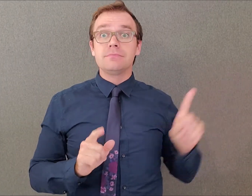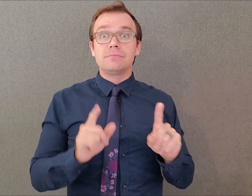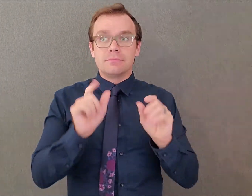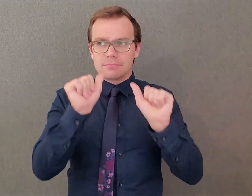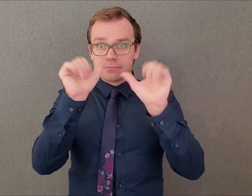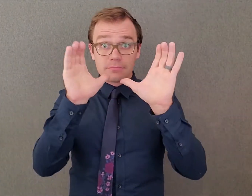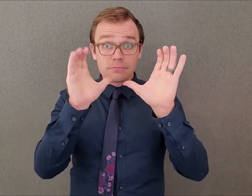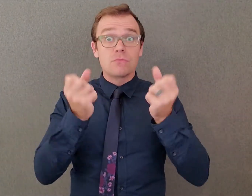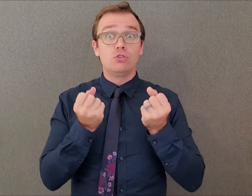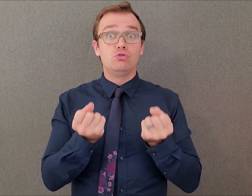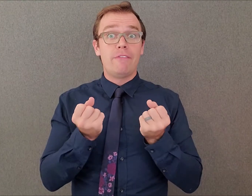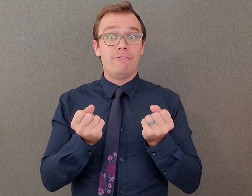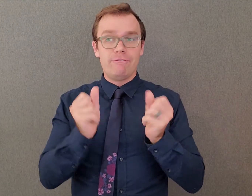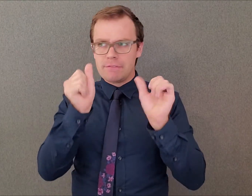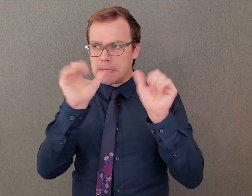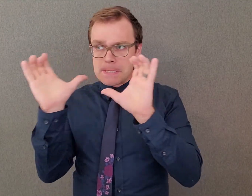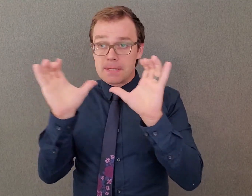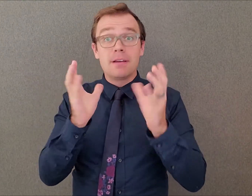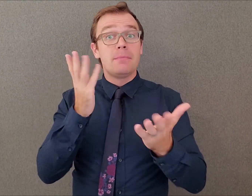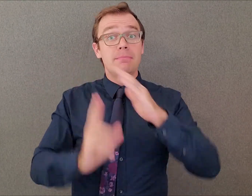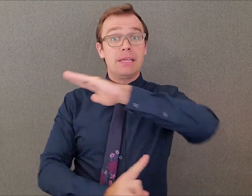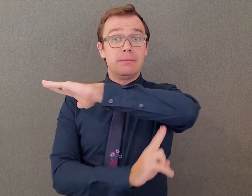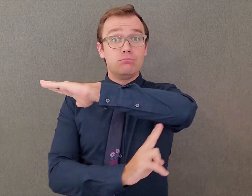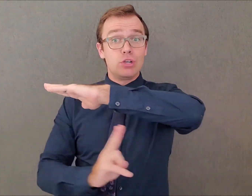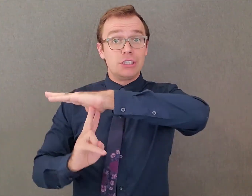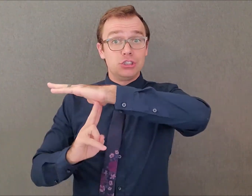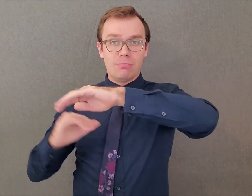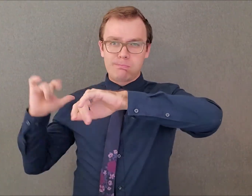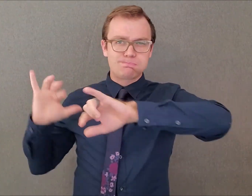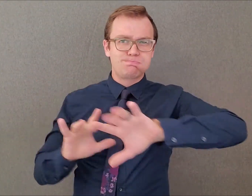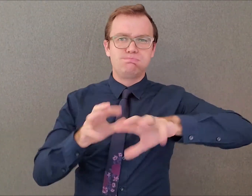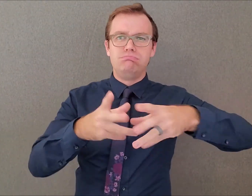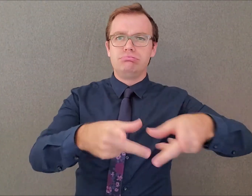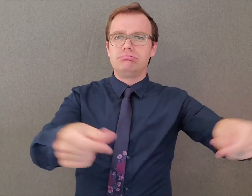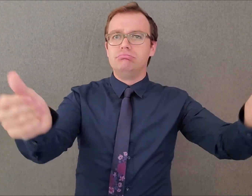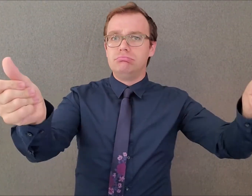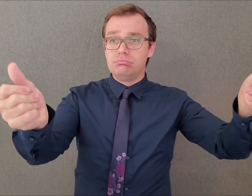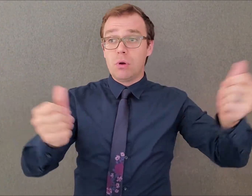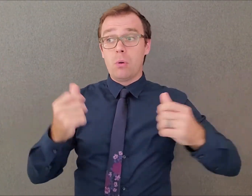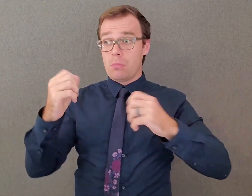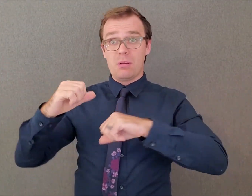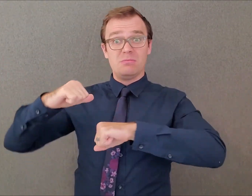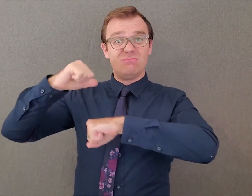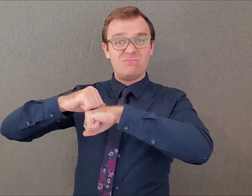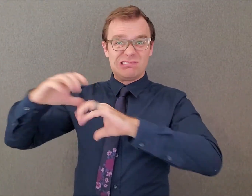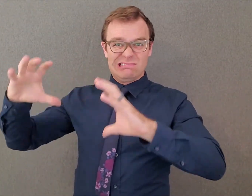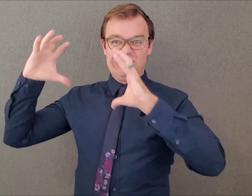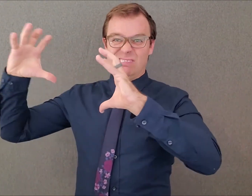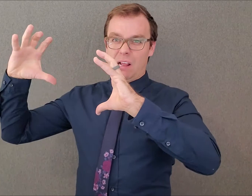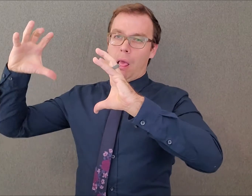Be especially alert when driving. Bridges may be washed out and boulders may be dislodged.